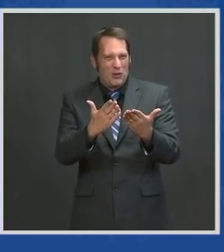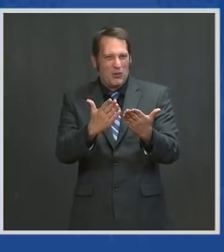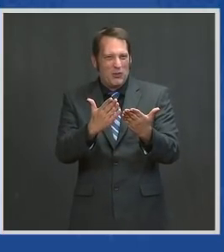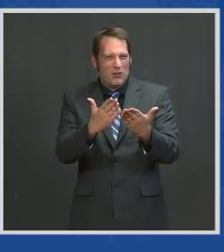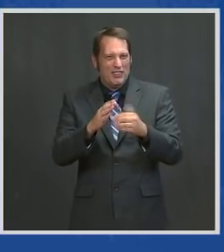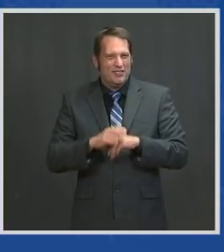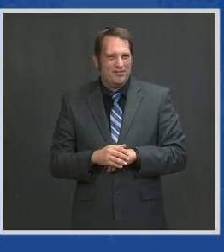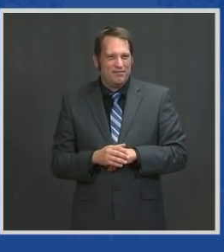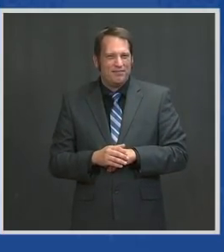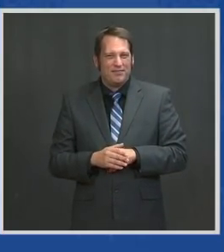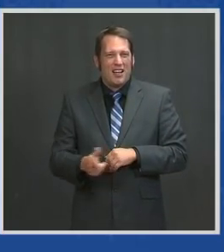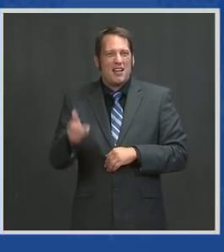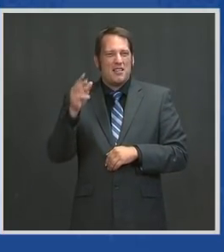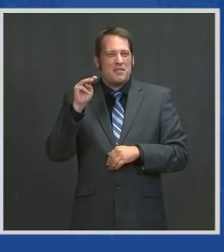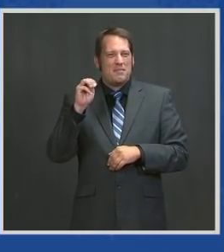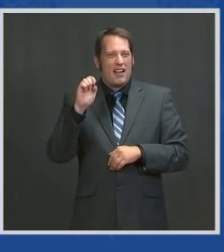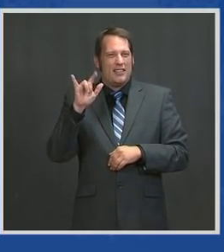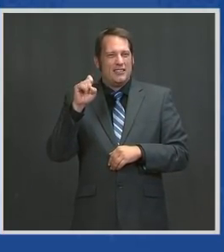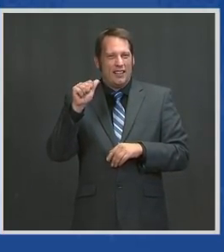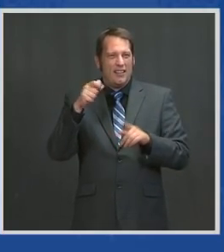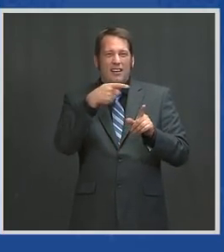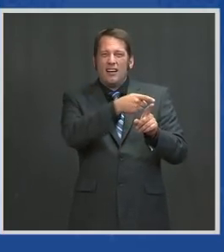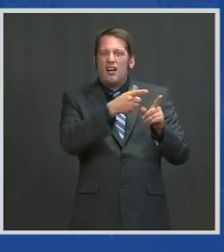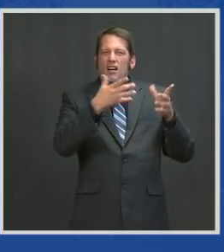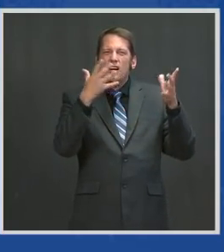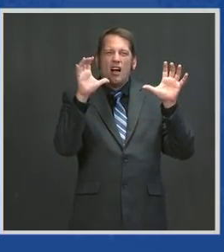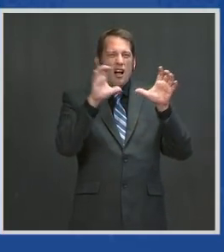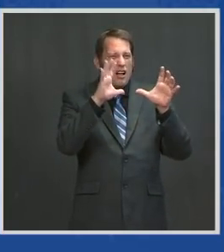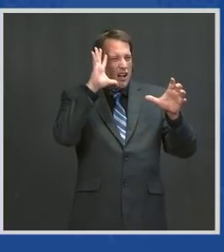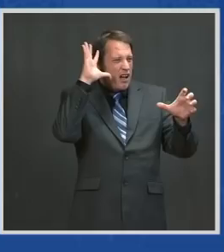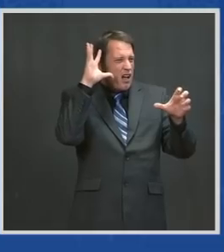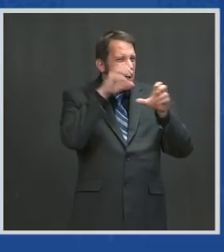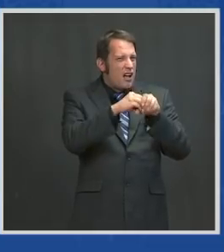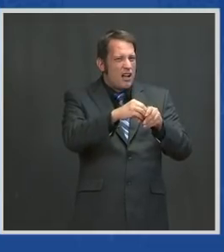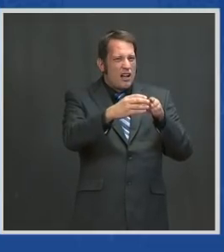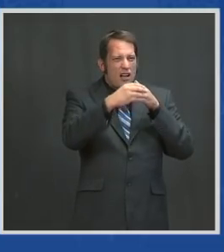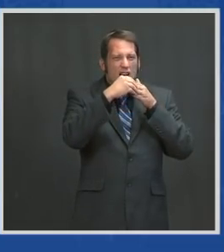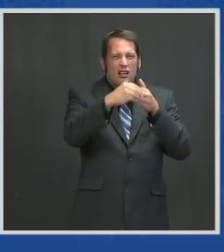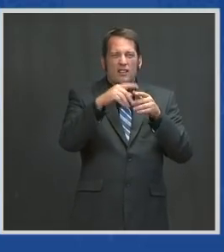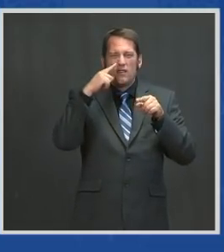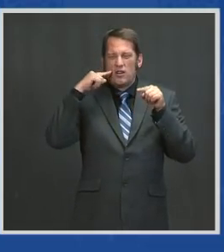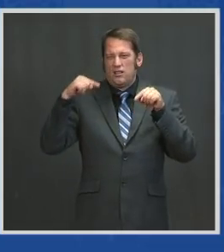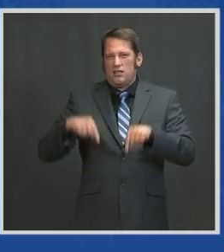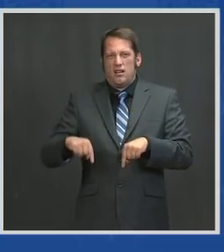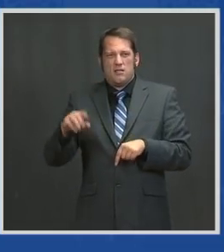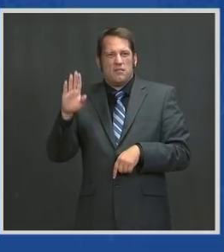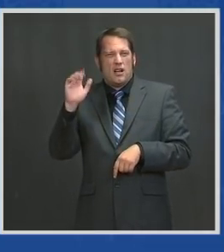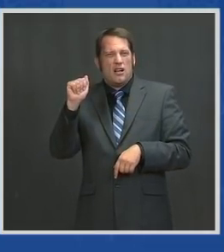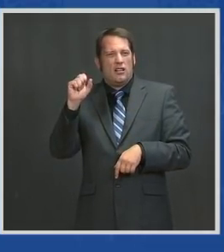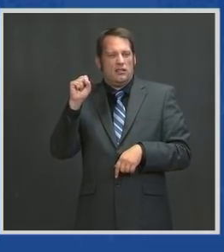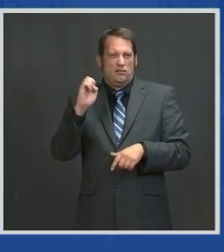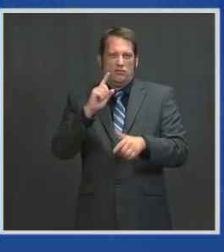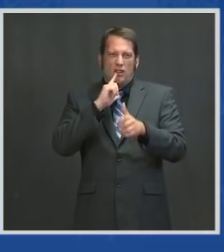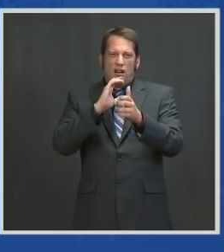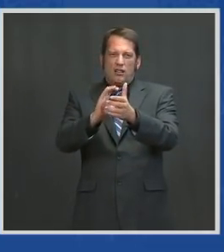for all that you've done to lead and serve at this base. And congratulations on your new post